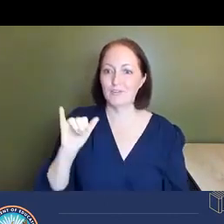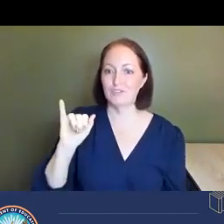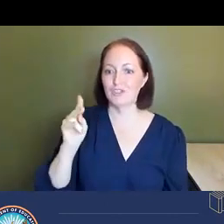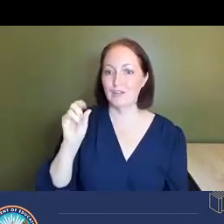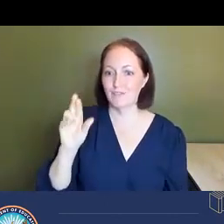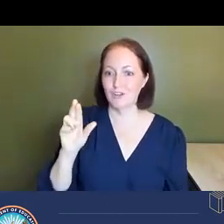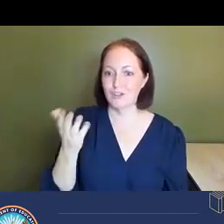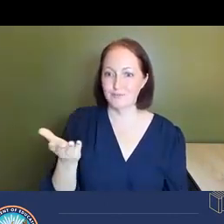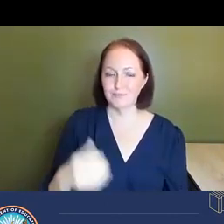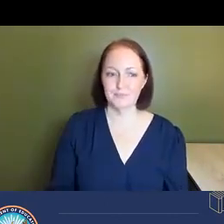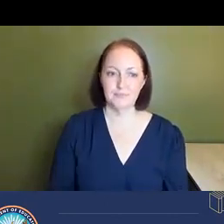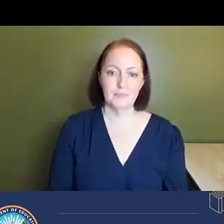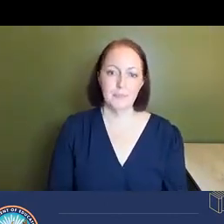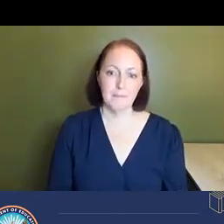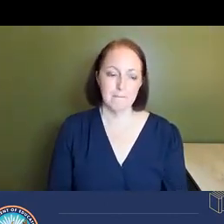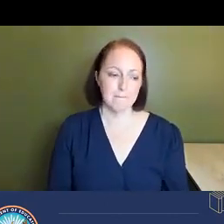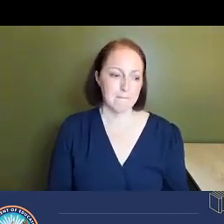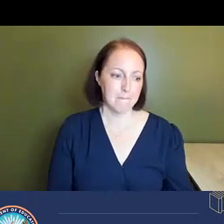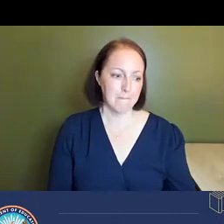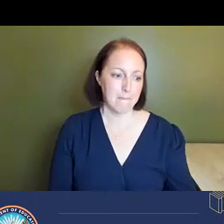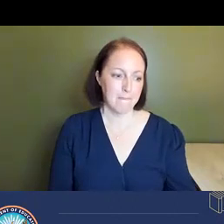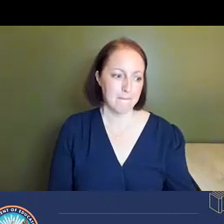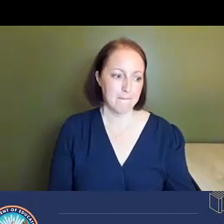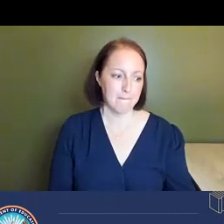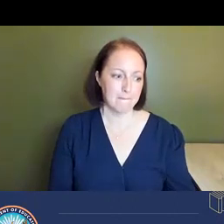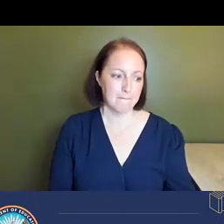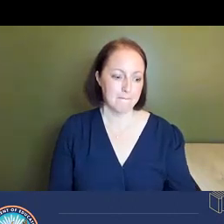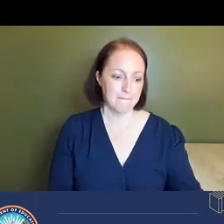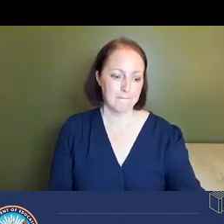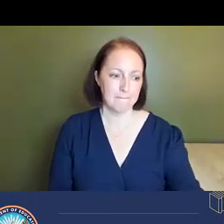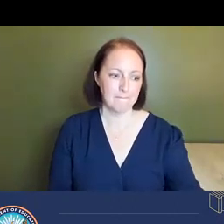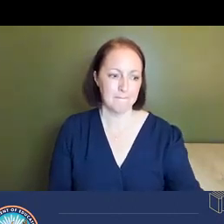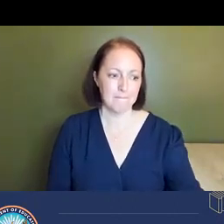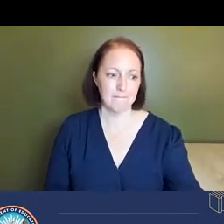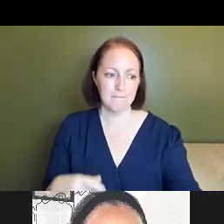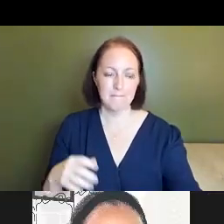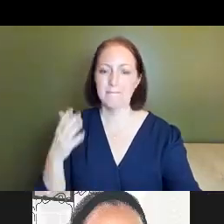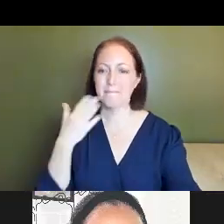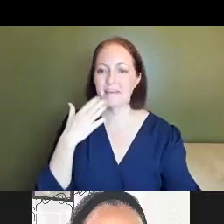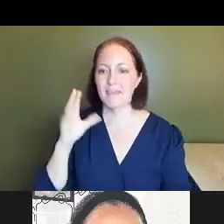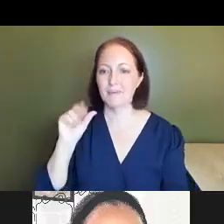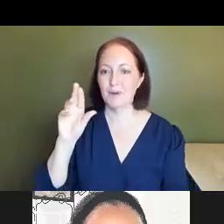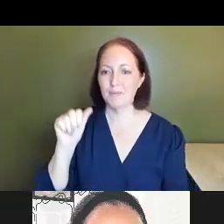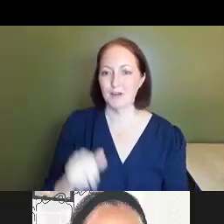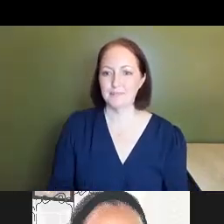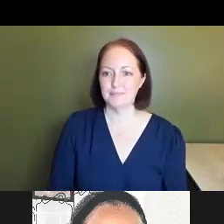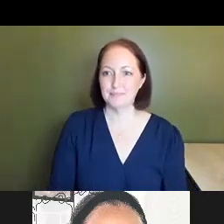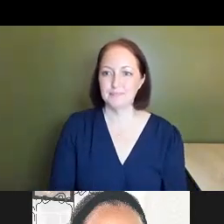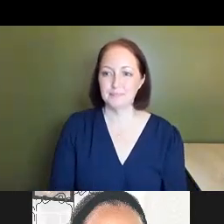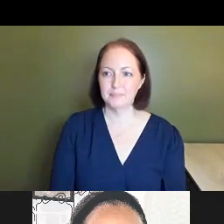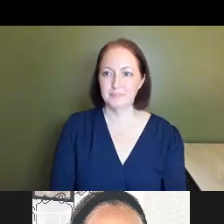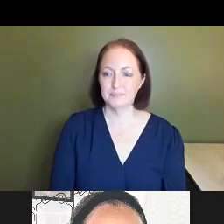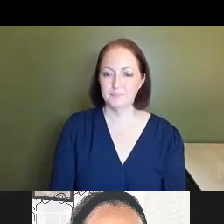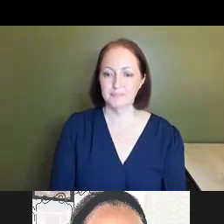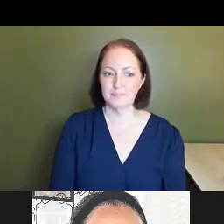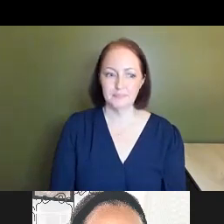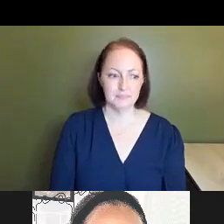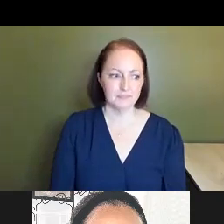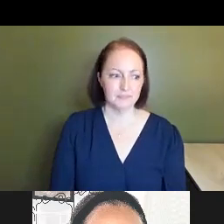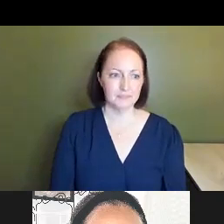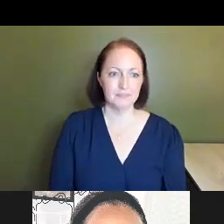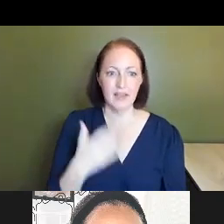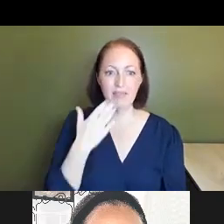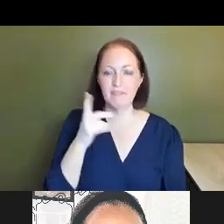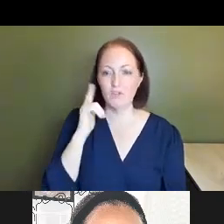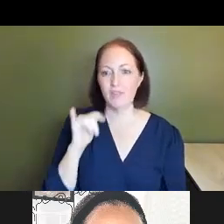Jennifer Osalbo: Thank you so much Barbara. So thank you for that compelling information